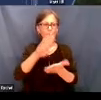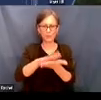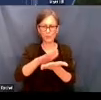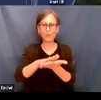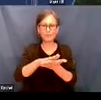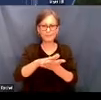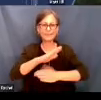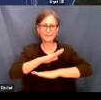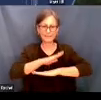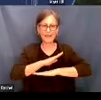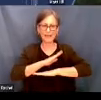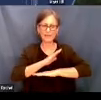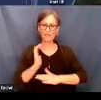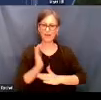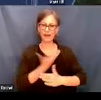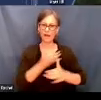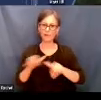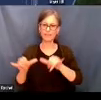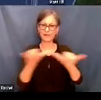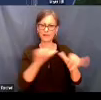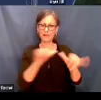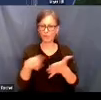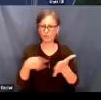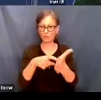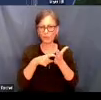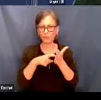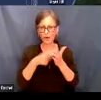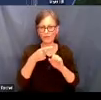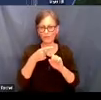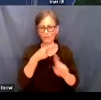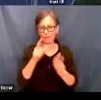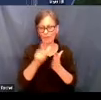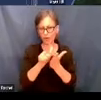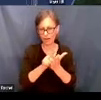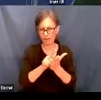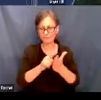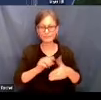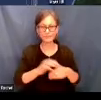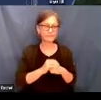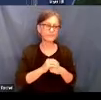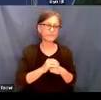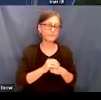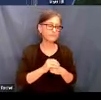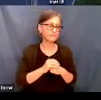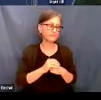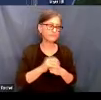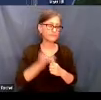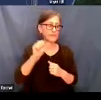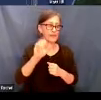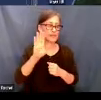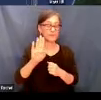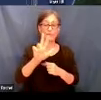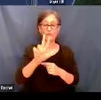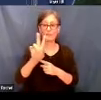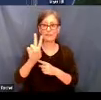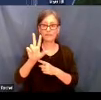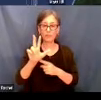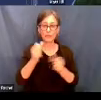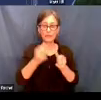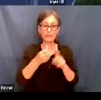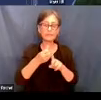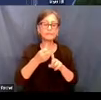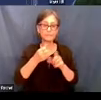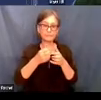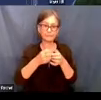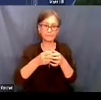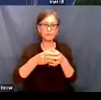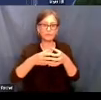the standards that are required by law. SB 373 expands the California Department of Education's